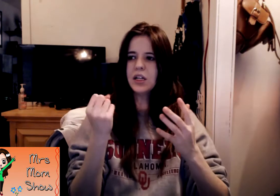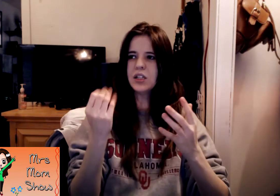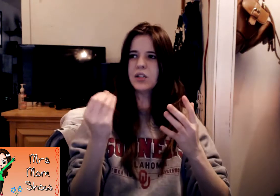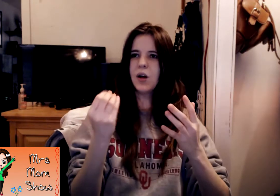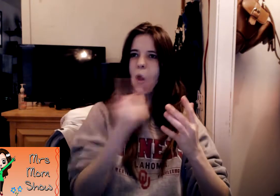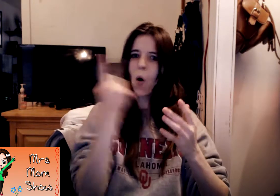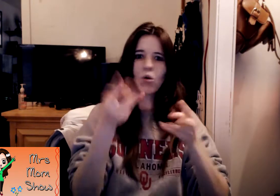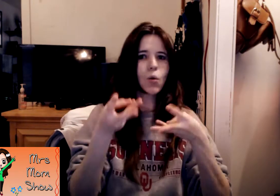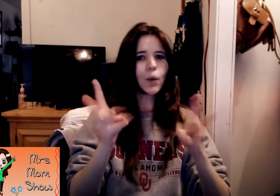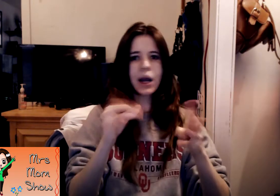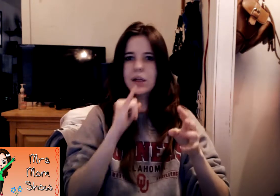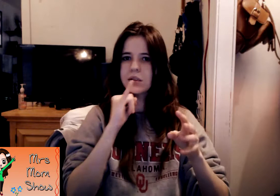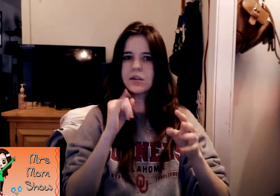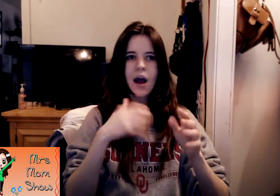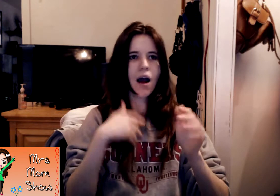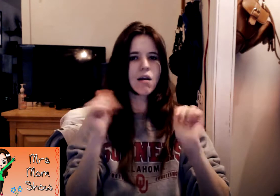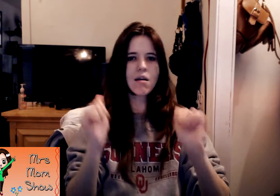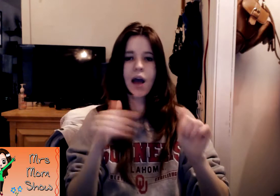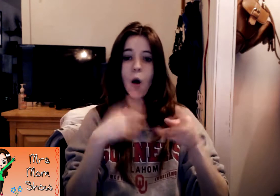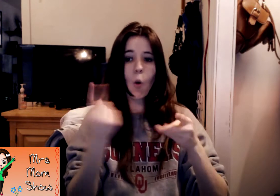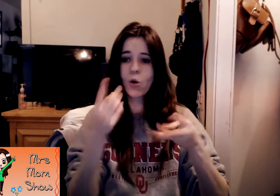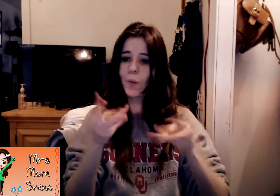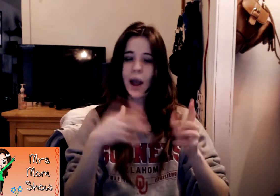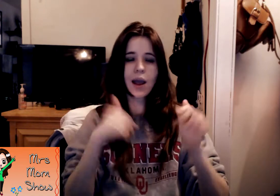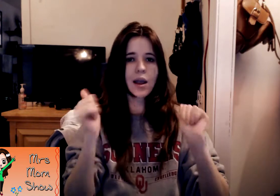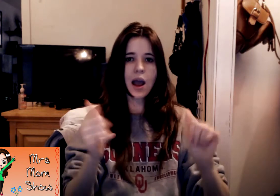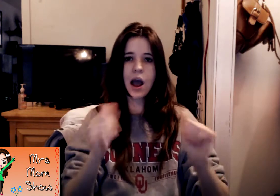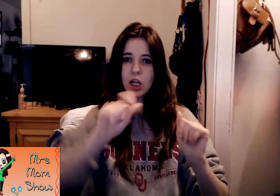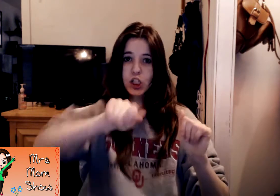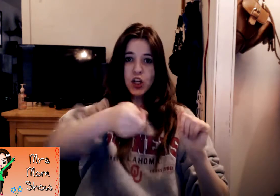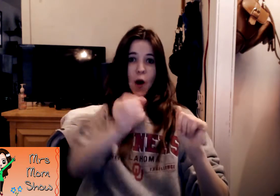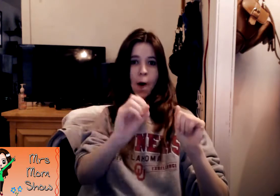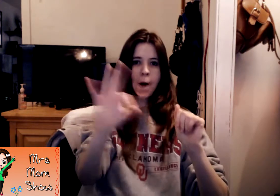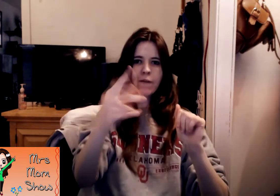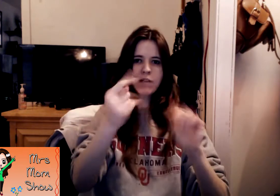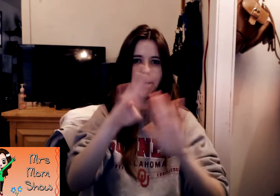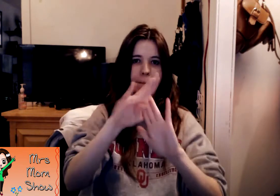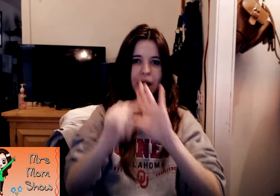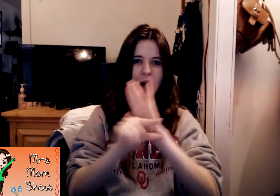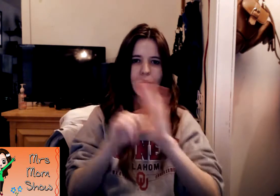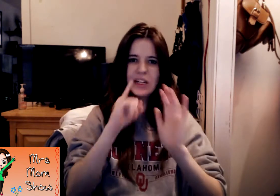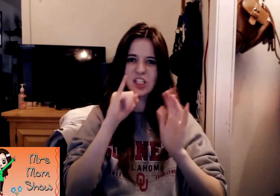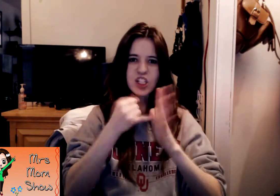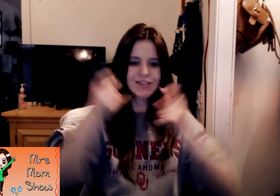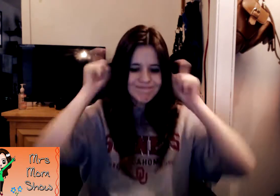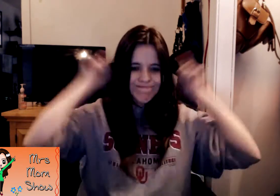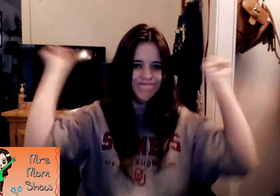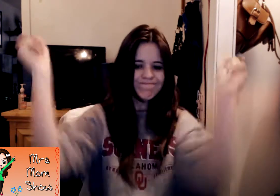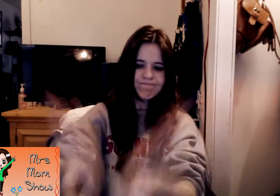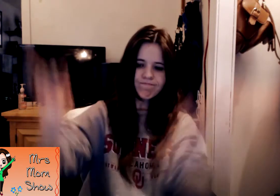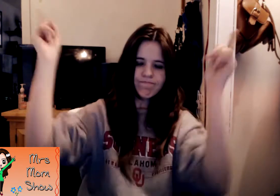So, the only way for me - the only way for me to shut off is by turning off the "background sound" and take the hearing aids off.